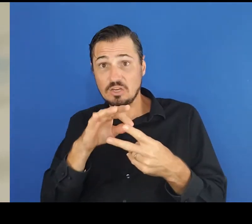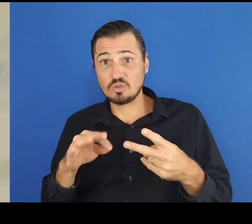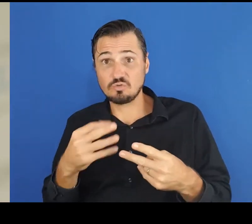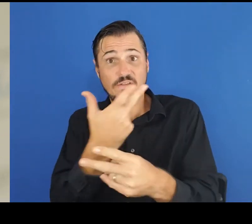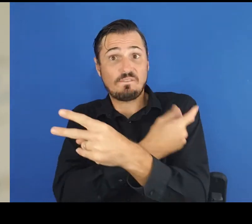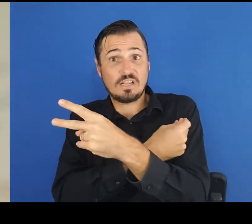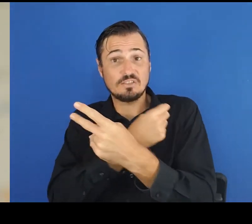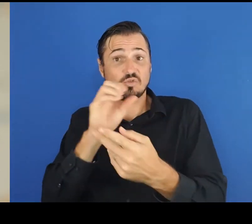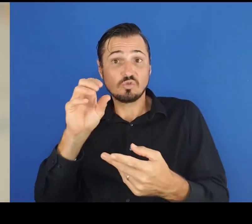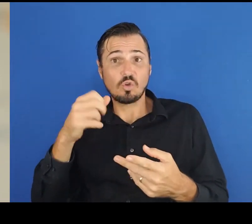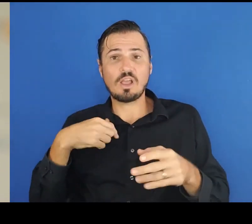my community